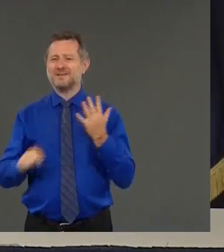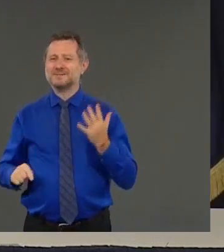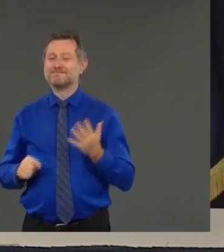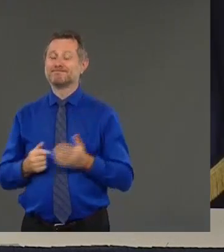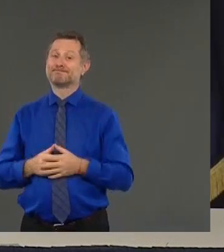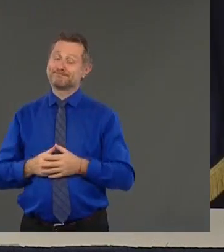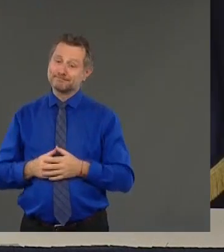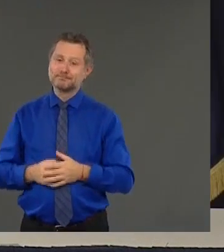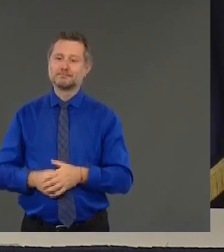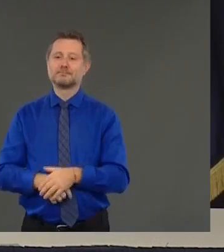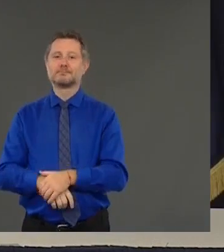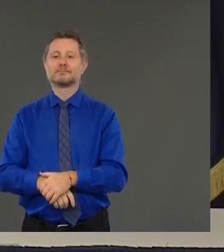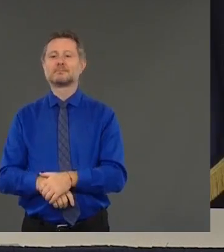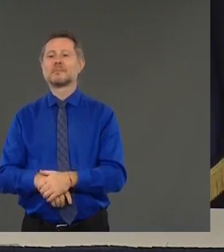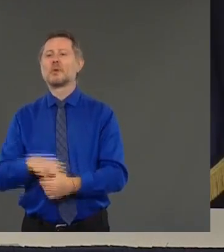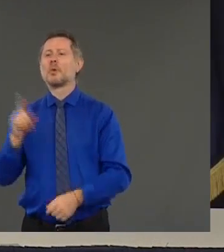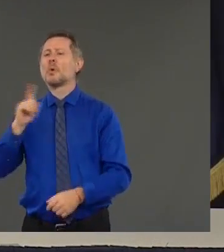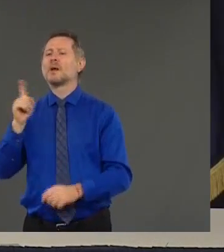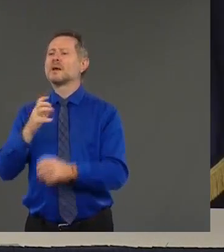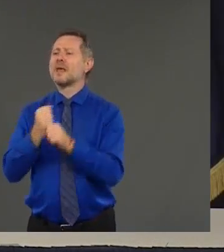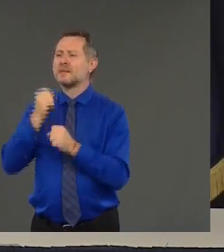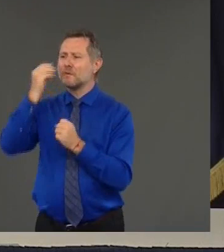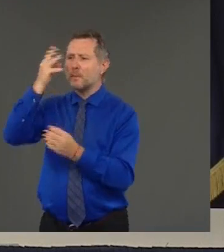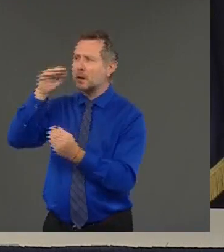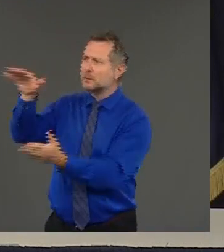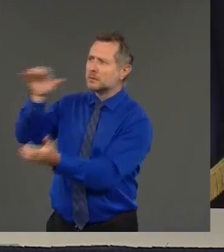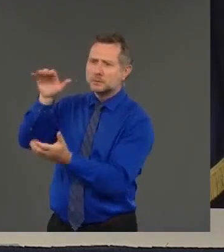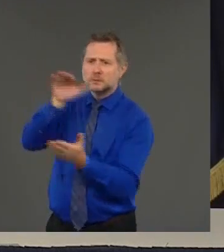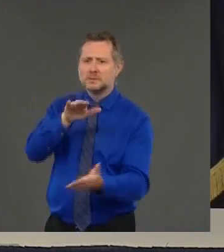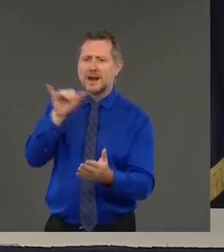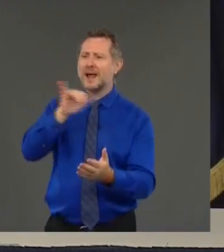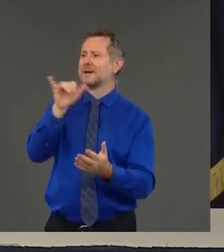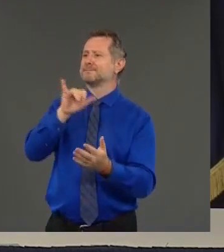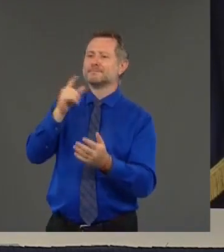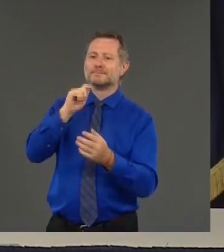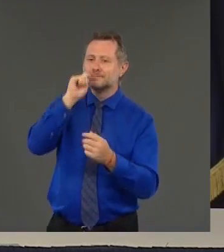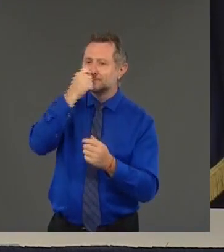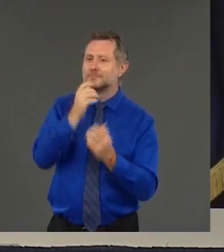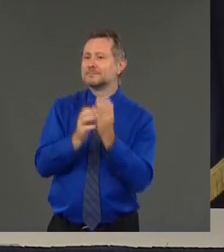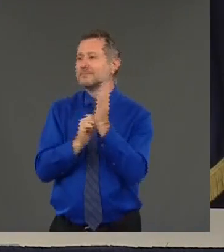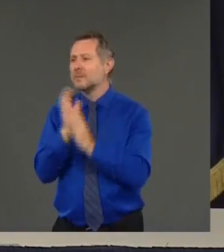HOW LONG'S IT GOING TO TAKE YOU TO GET THE TEST RETURNS?